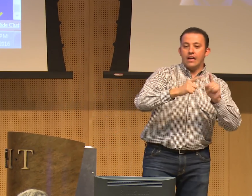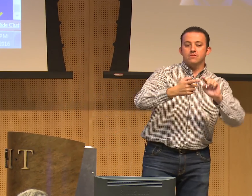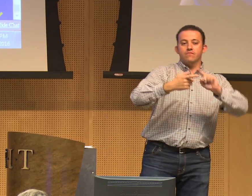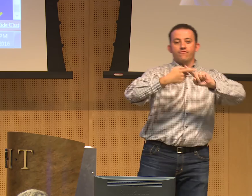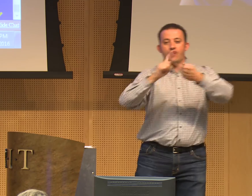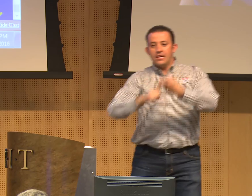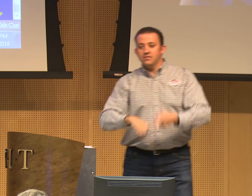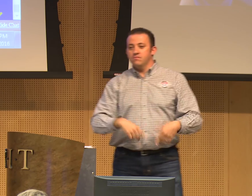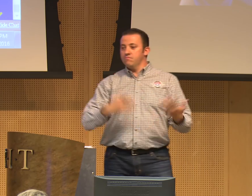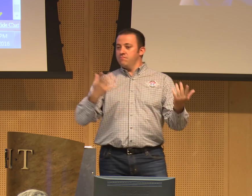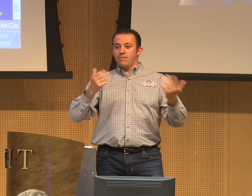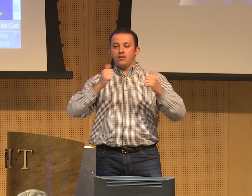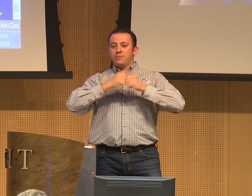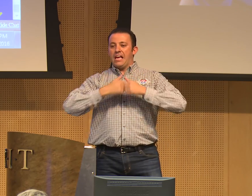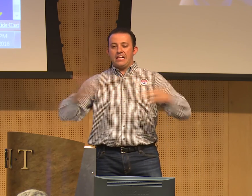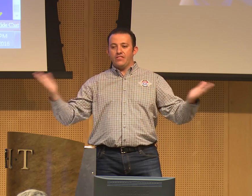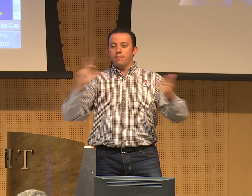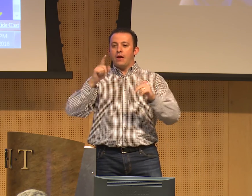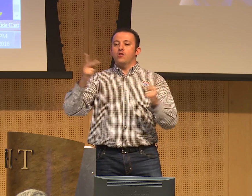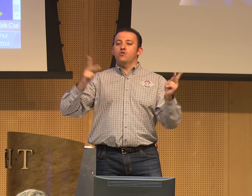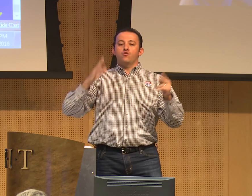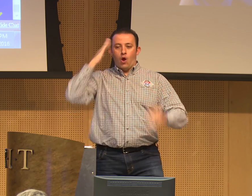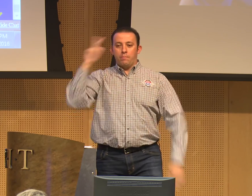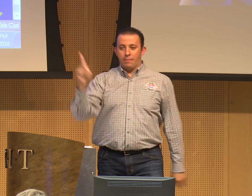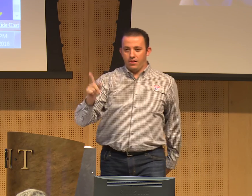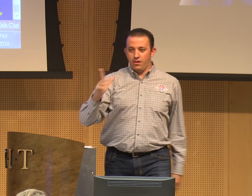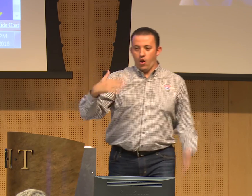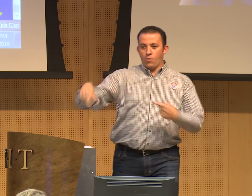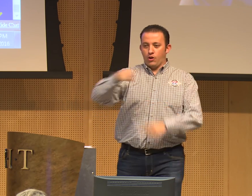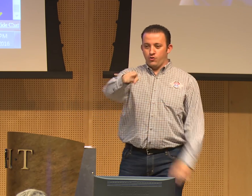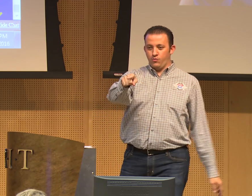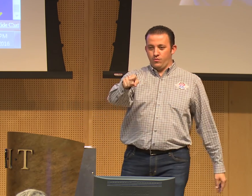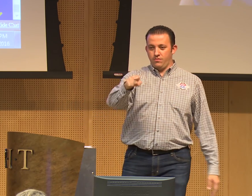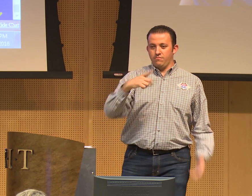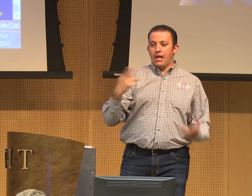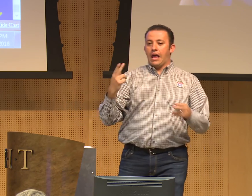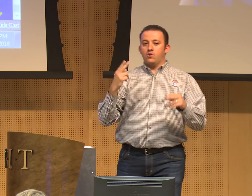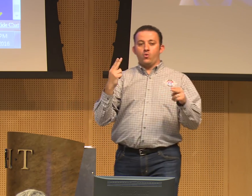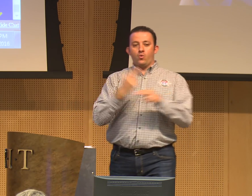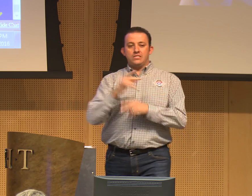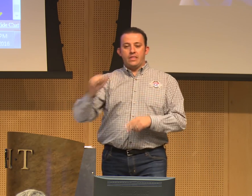Know your friends' friends. It can be anything, but you've got to know people. You've got to know people around you